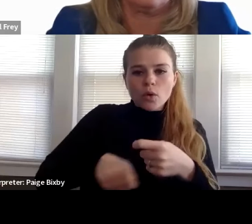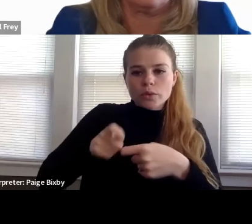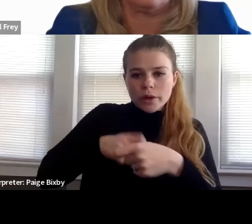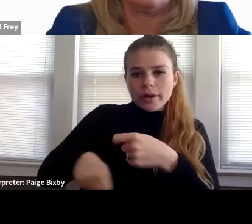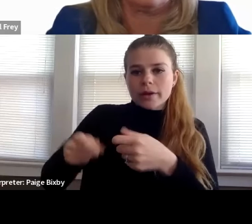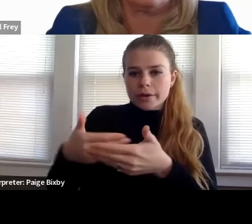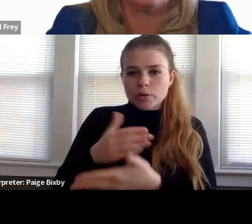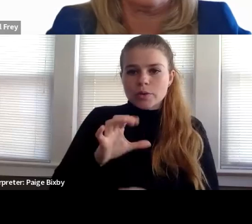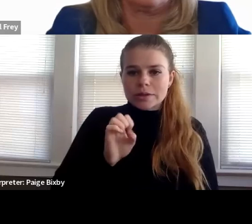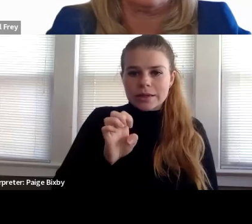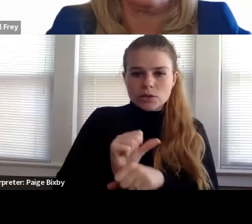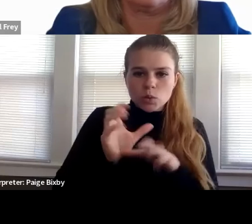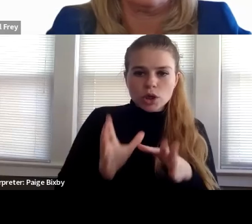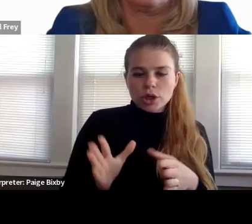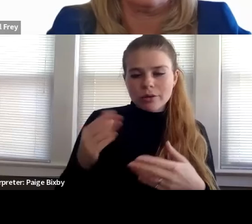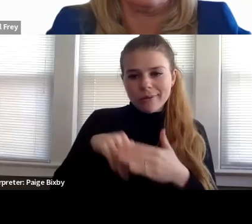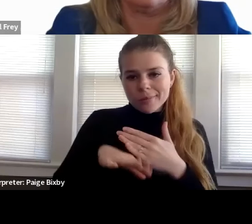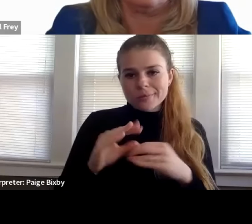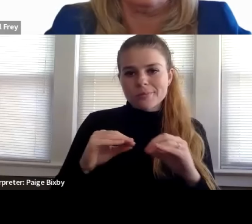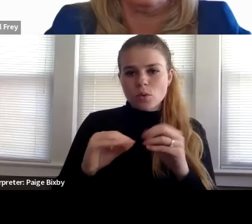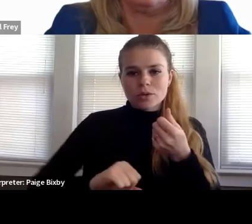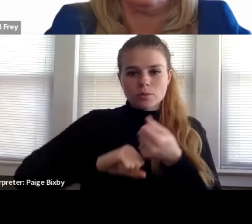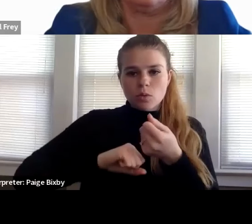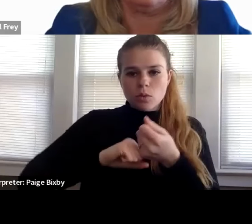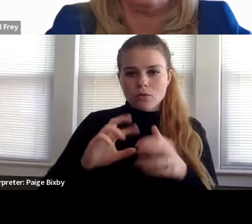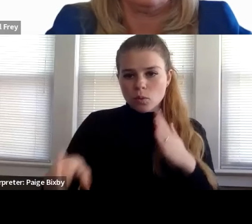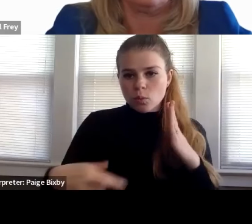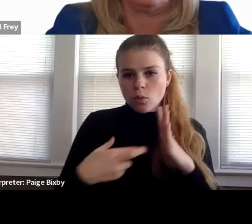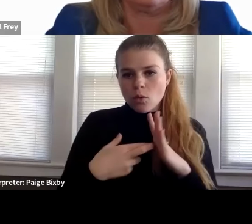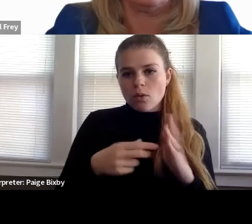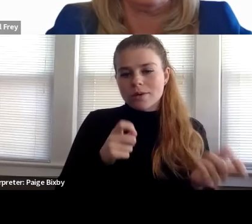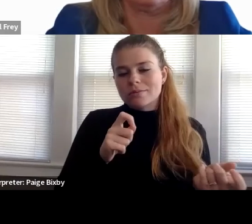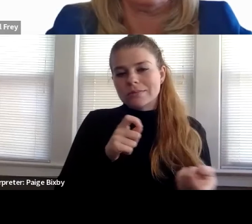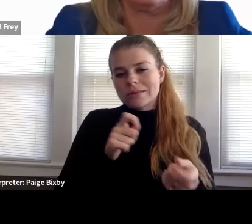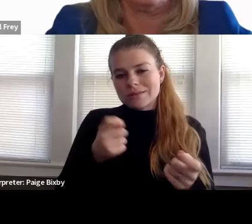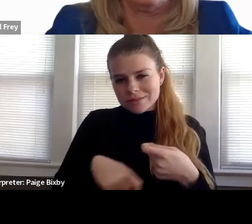so they can bring more of a supportive role rather than the investigatory aspect of it.